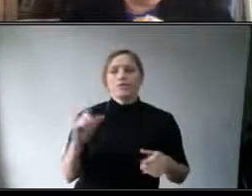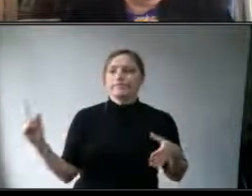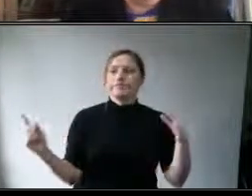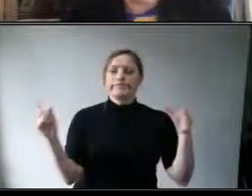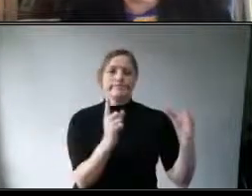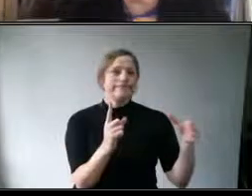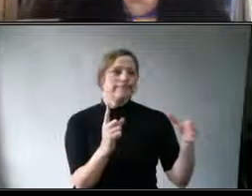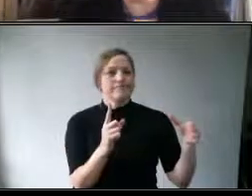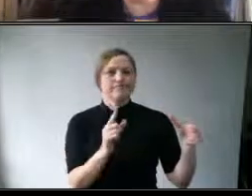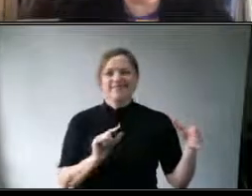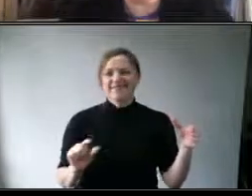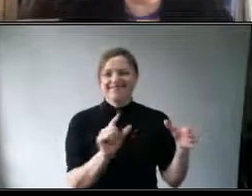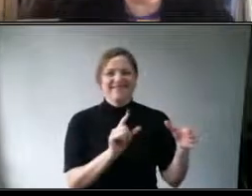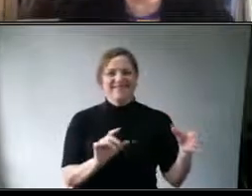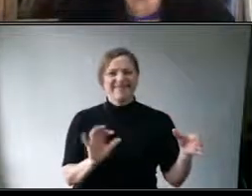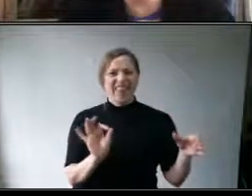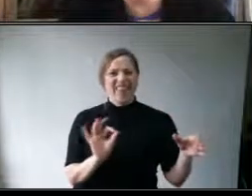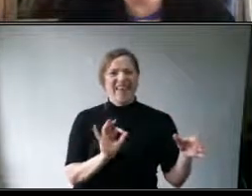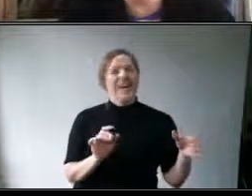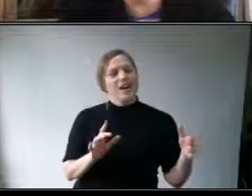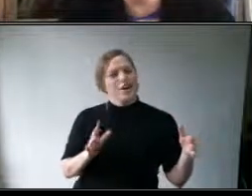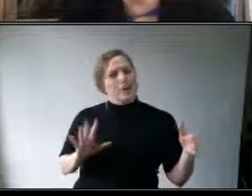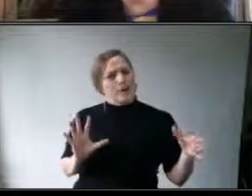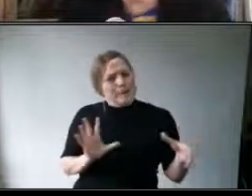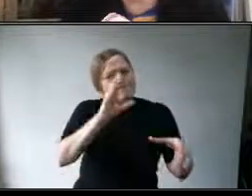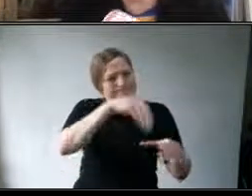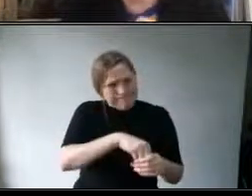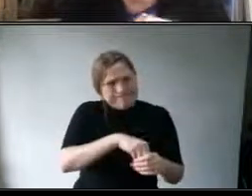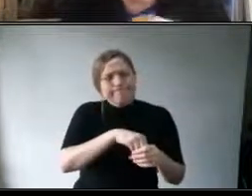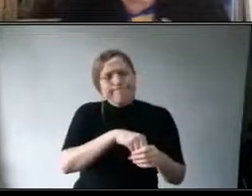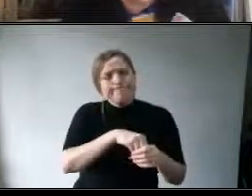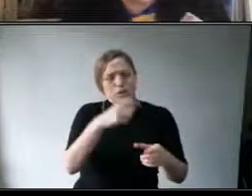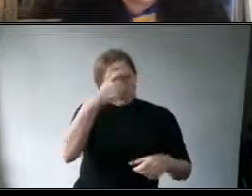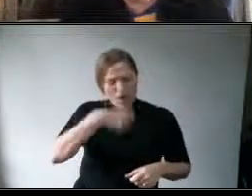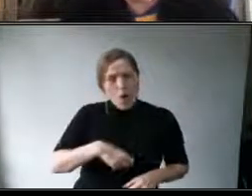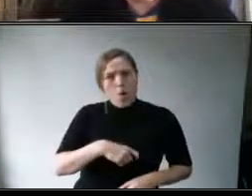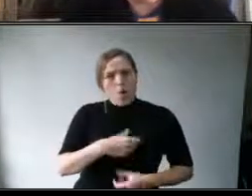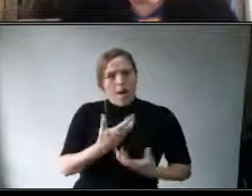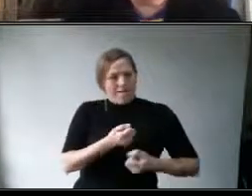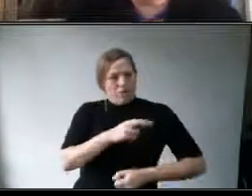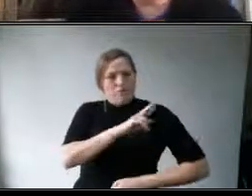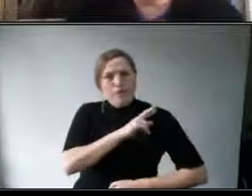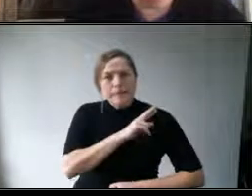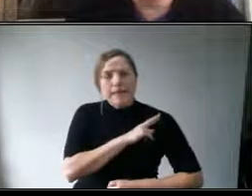that we would normally have a a a person in and that's where we always try and focus internships